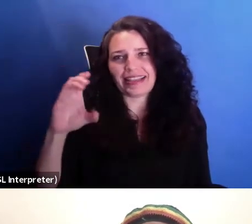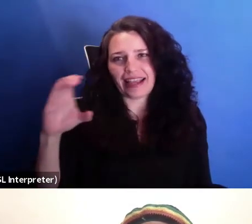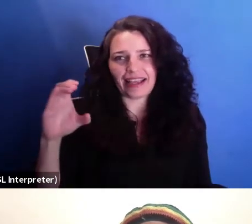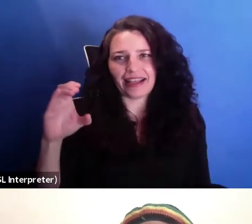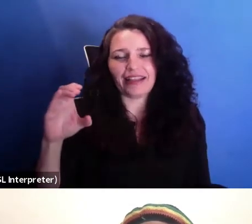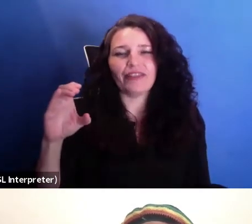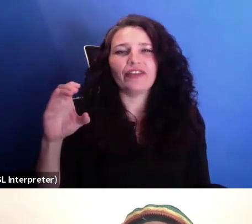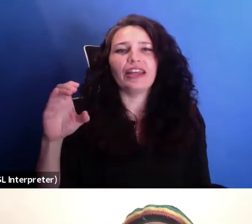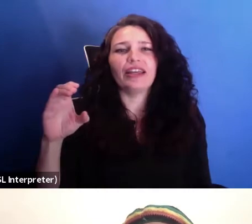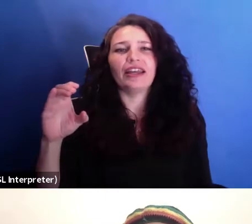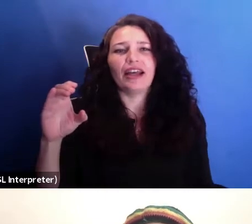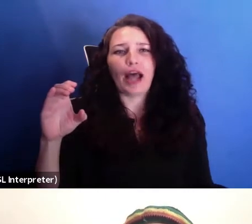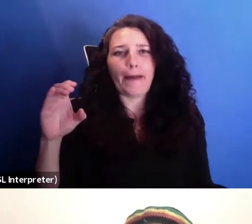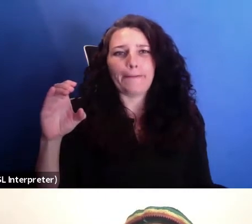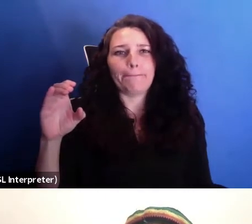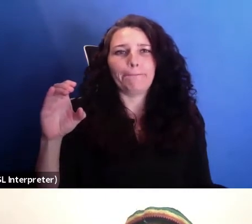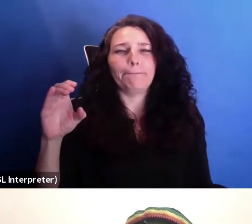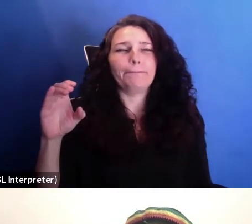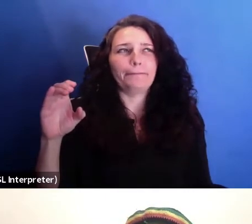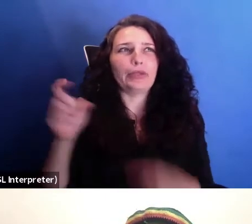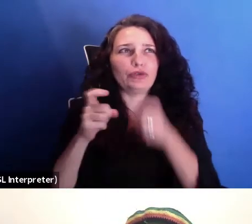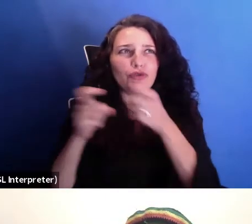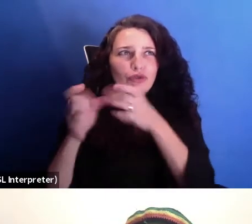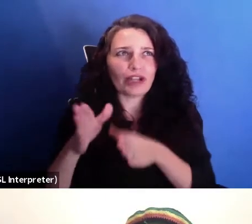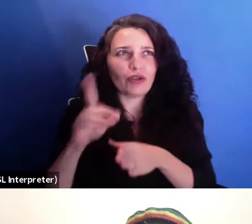because Judy had worked in the Obama State Department. Right, she was the advisor for disabilities right?